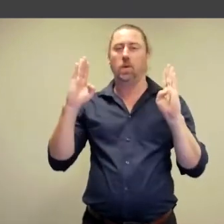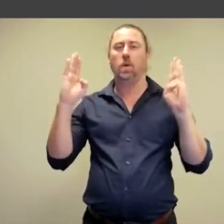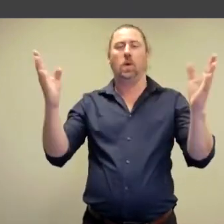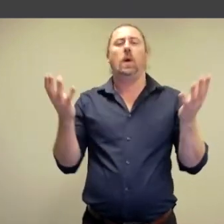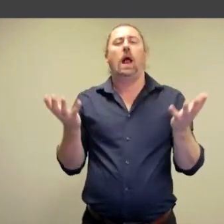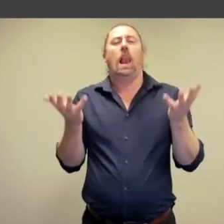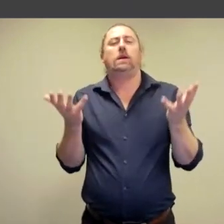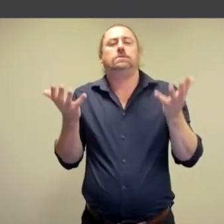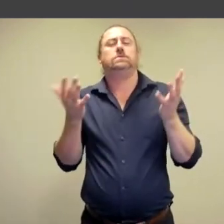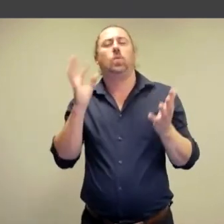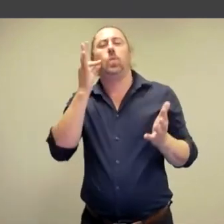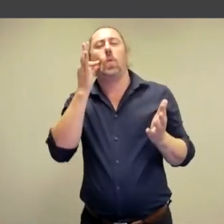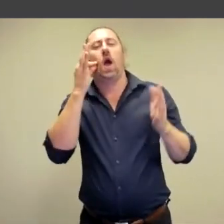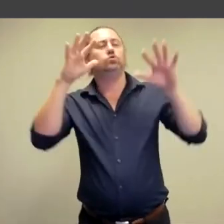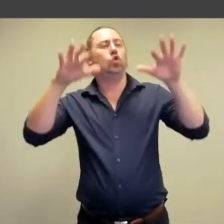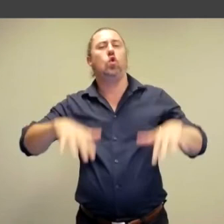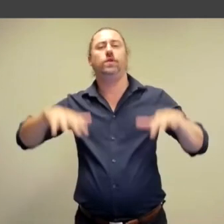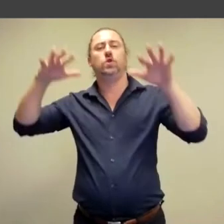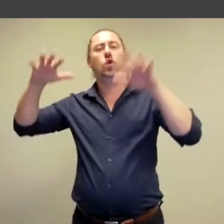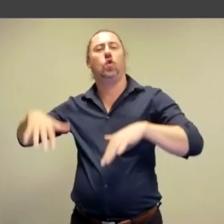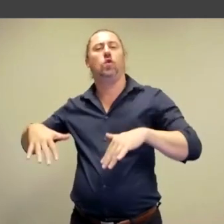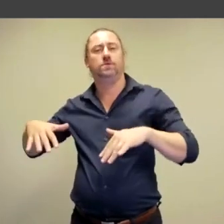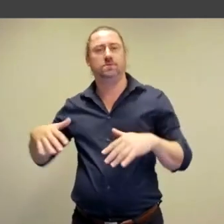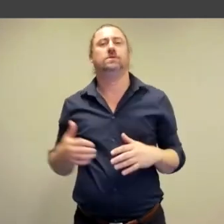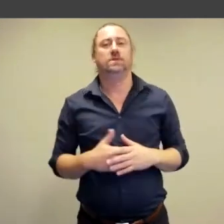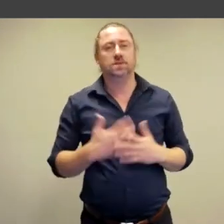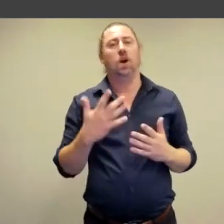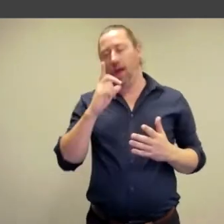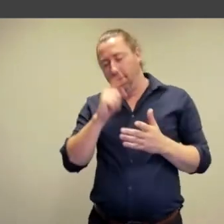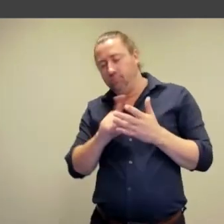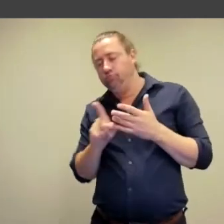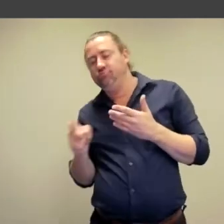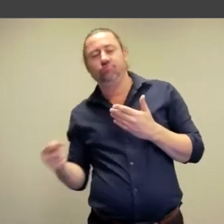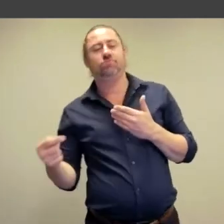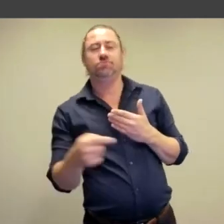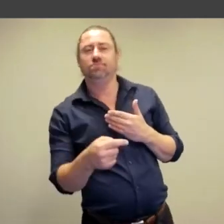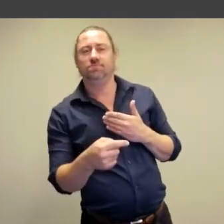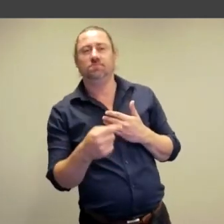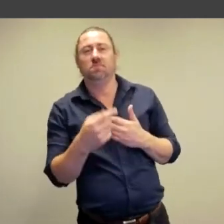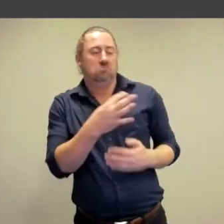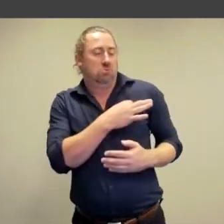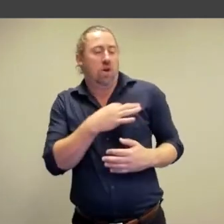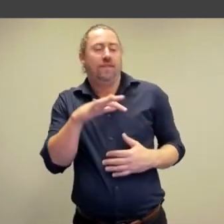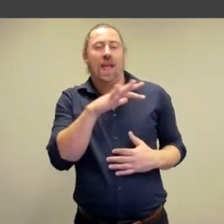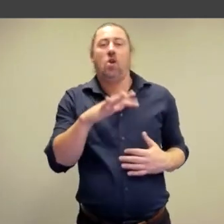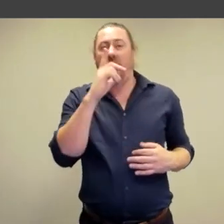white curtains, creating discreet